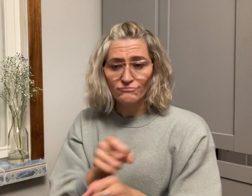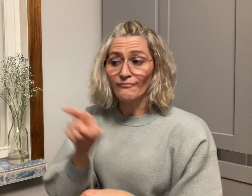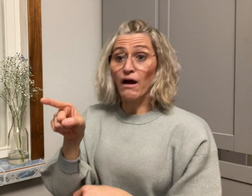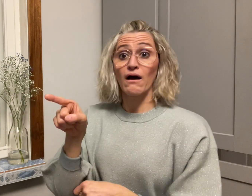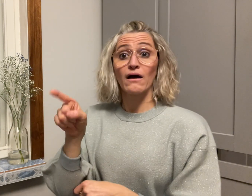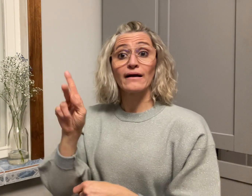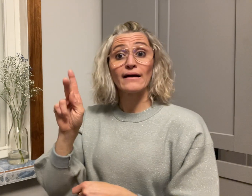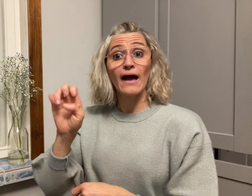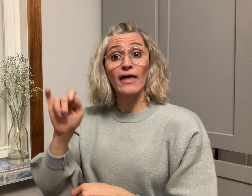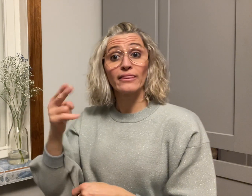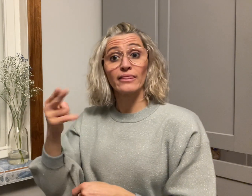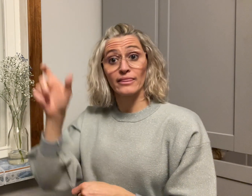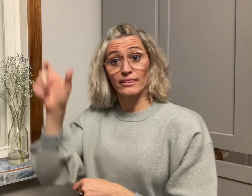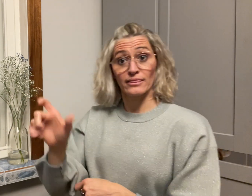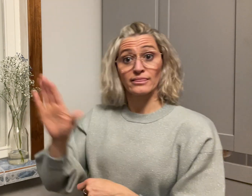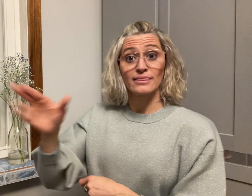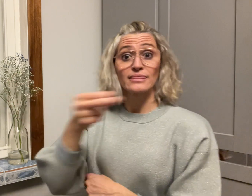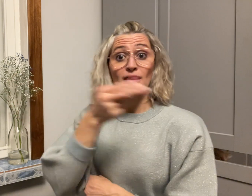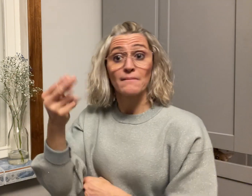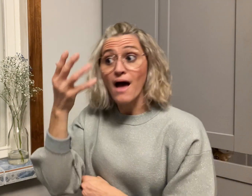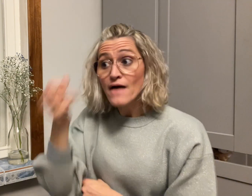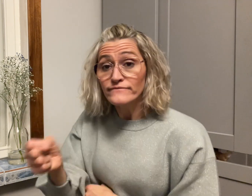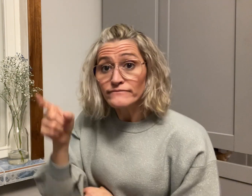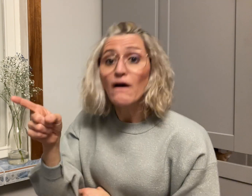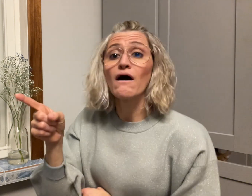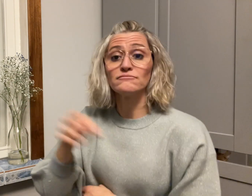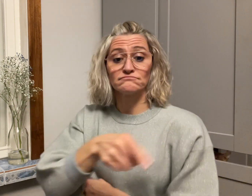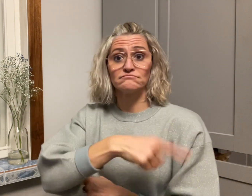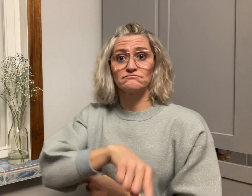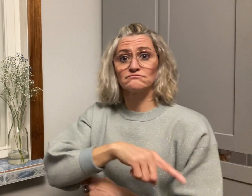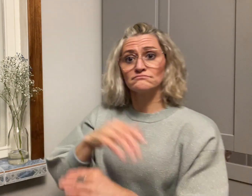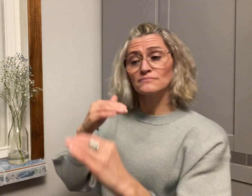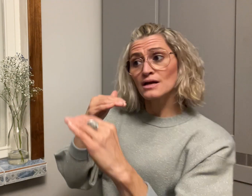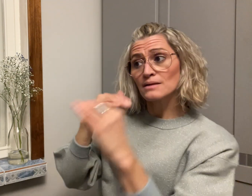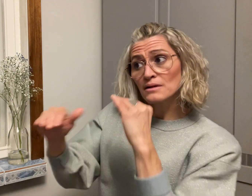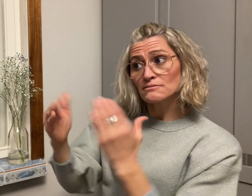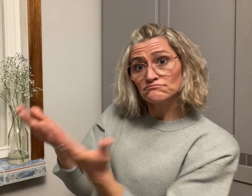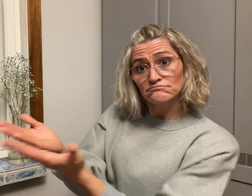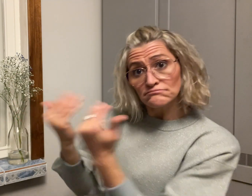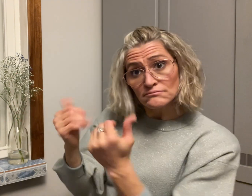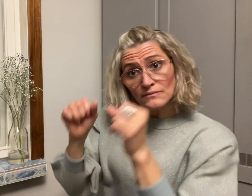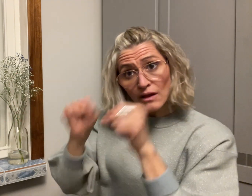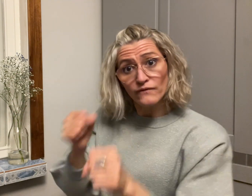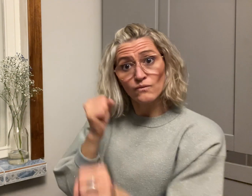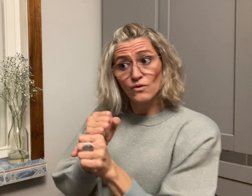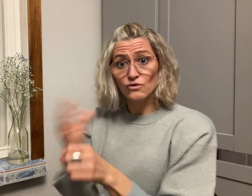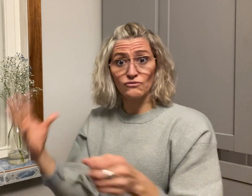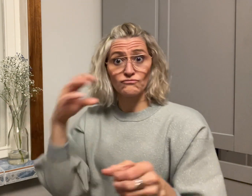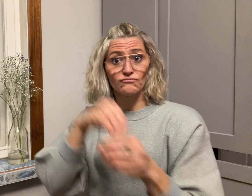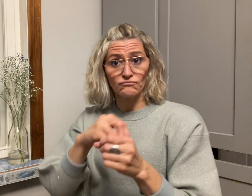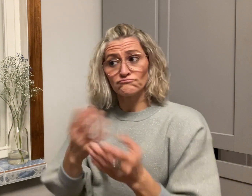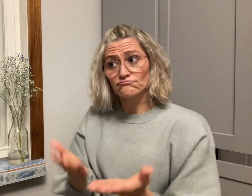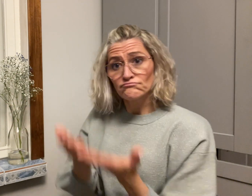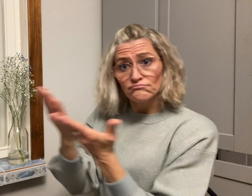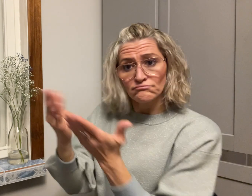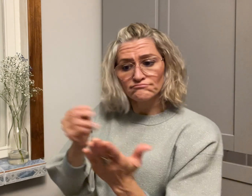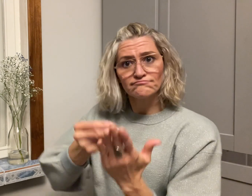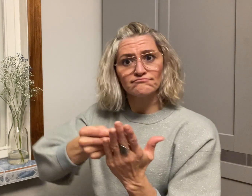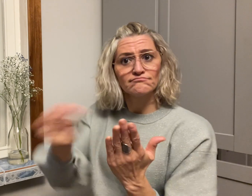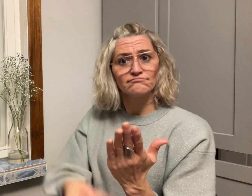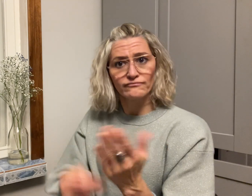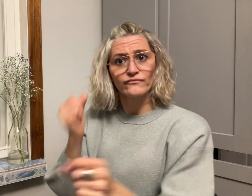offered him a contract to interpret in the Lion King performance,